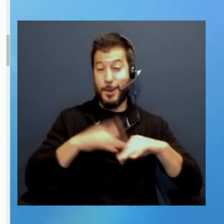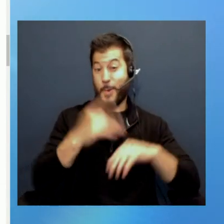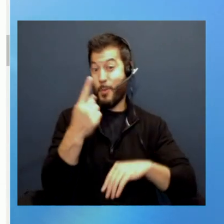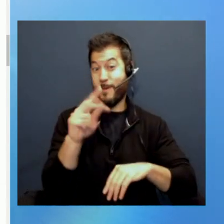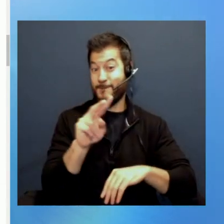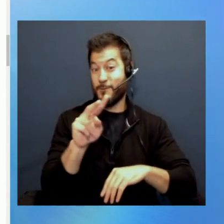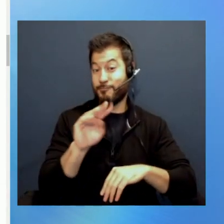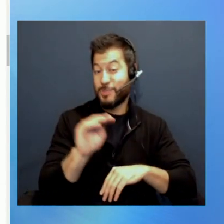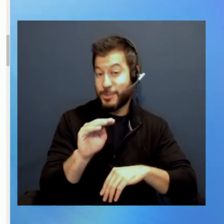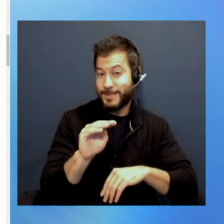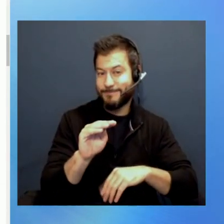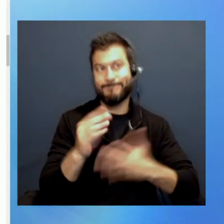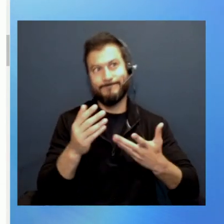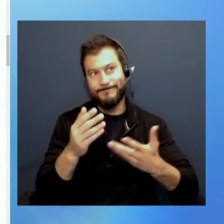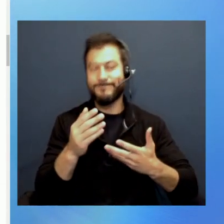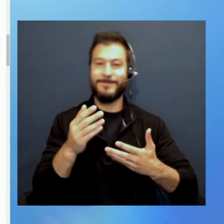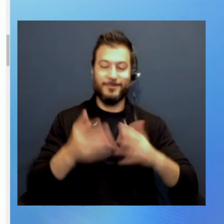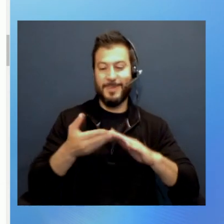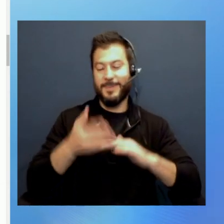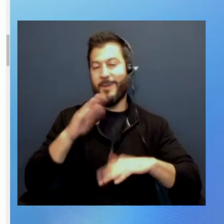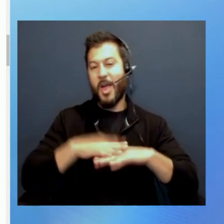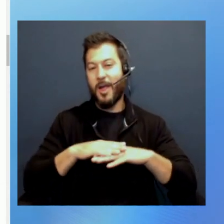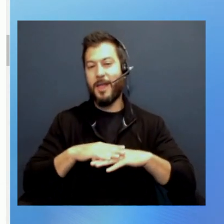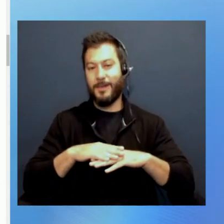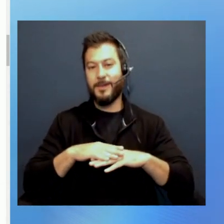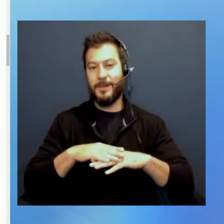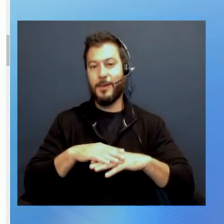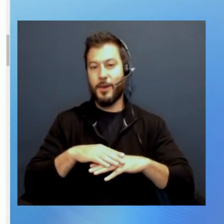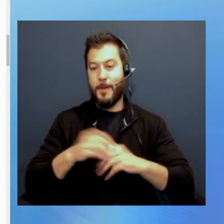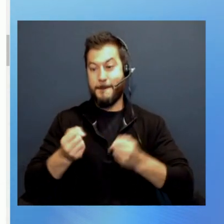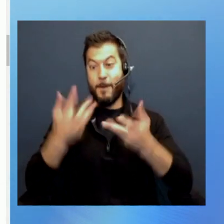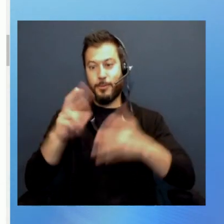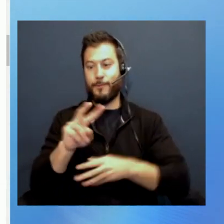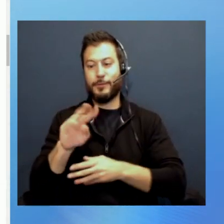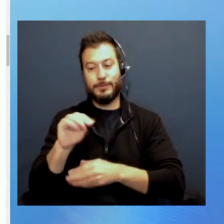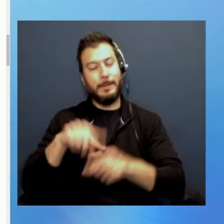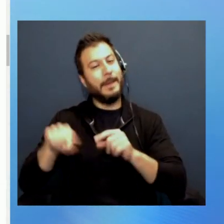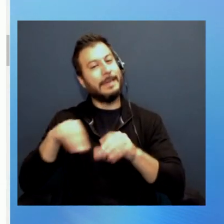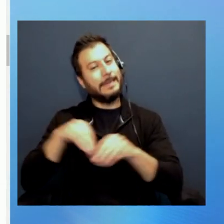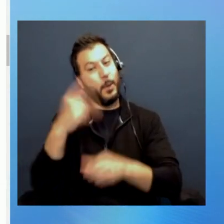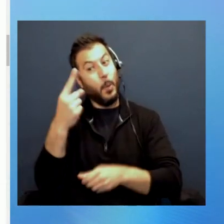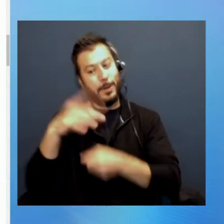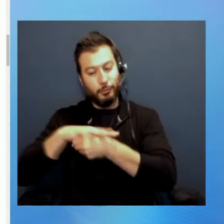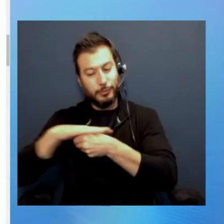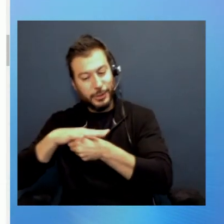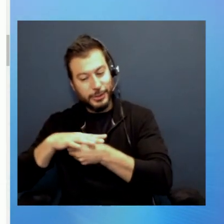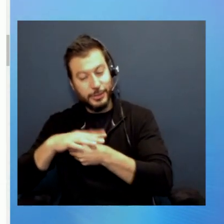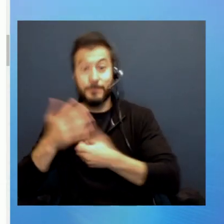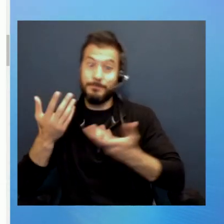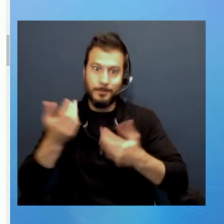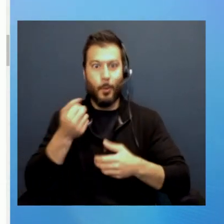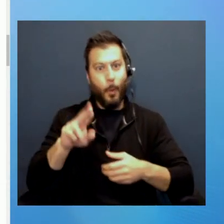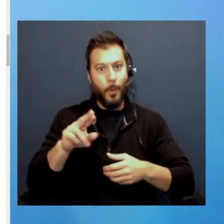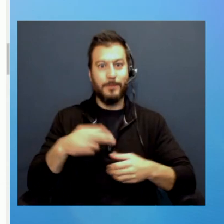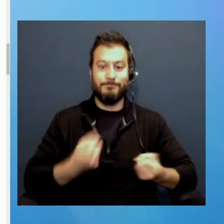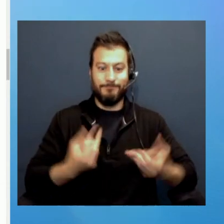that we have running it on a single Virtual Machine, running it on multiple Virtual Machines but in a single region,